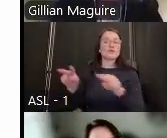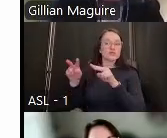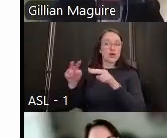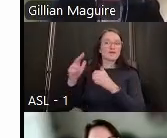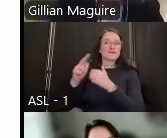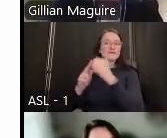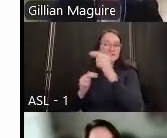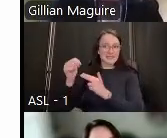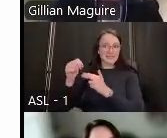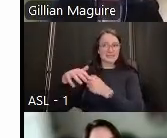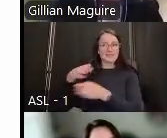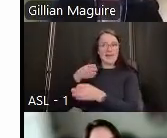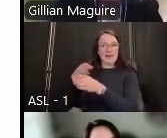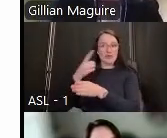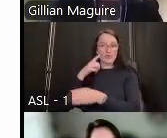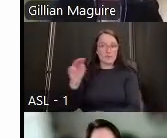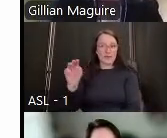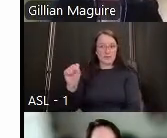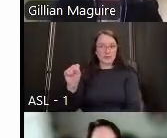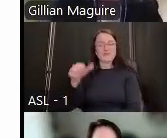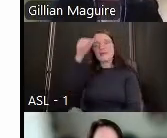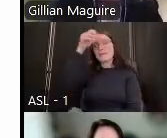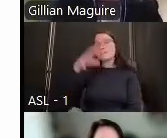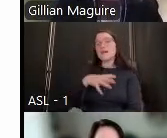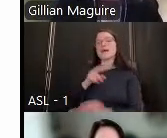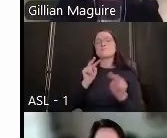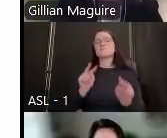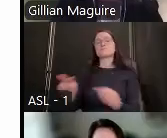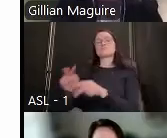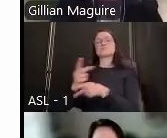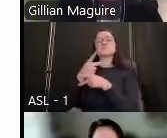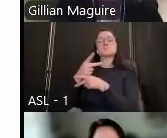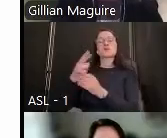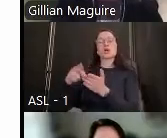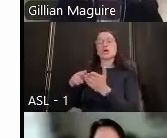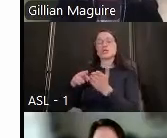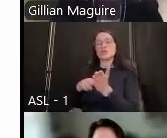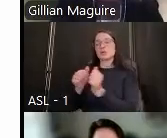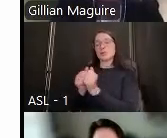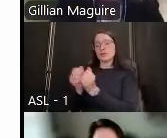He was overseeing the suppliers, the contracting with suppliers at Microsoft locations around the